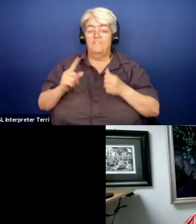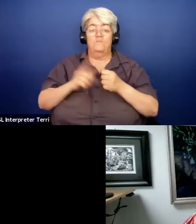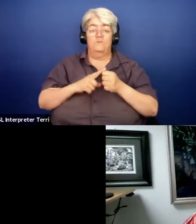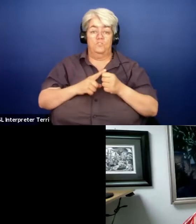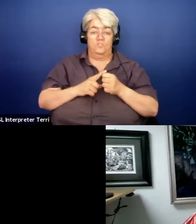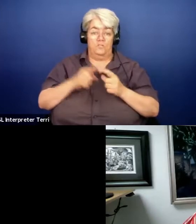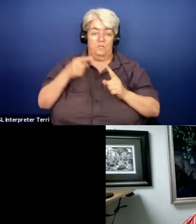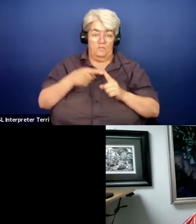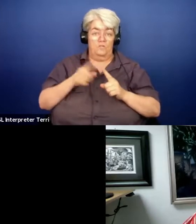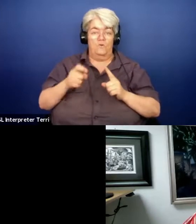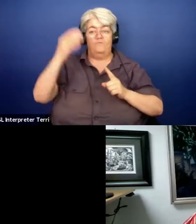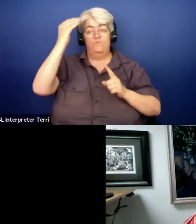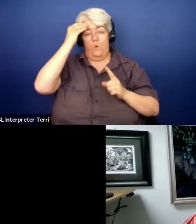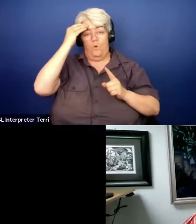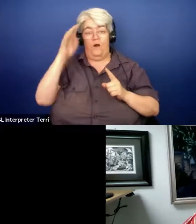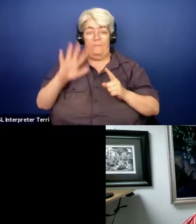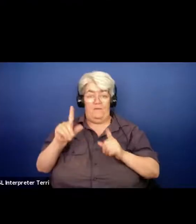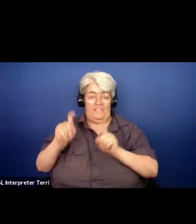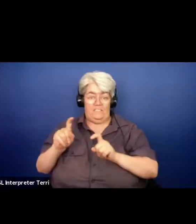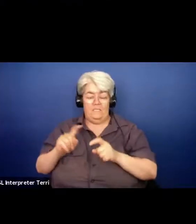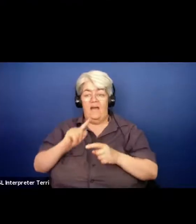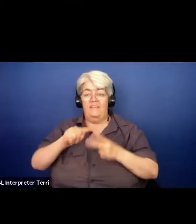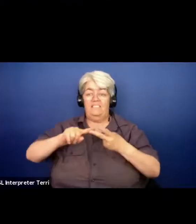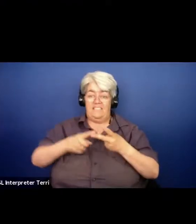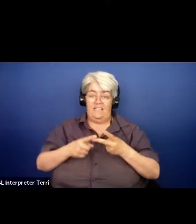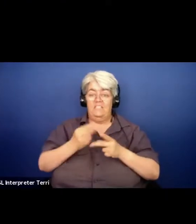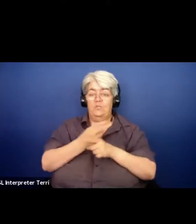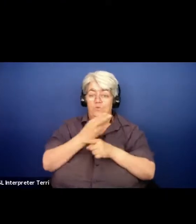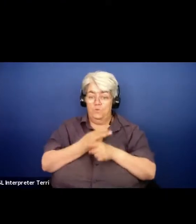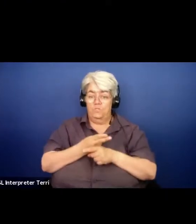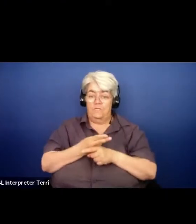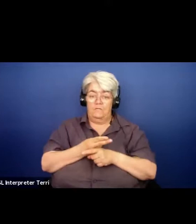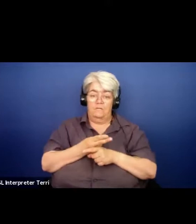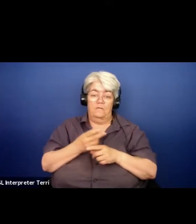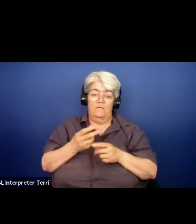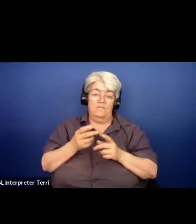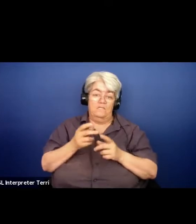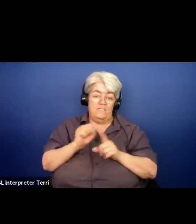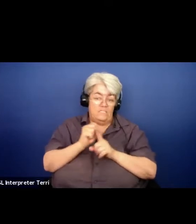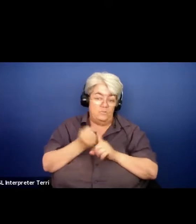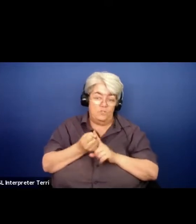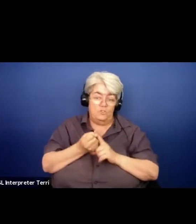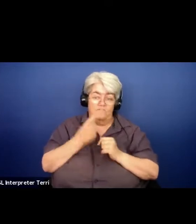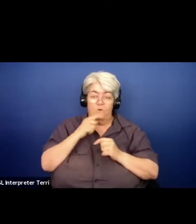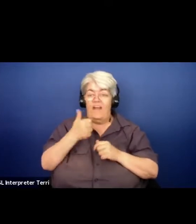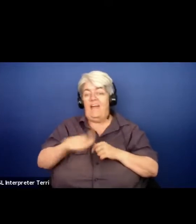second issue is then using a combination to as we would for any difficulty in the respect.